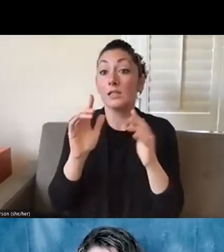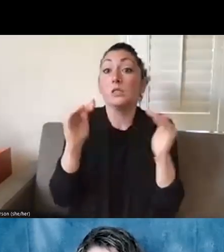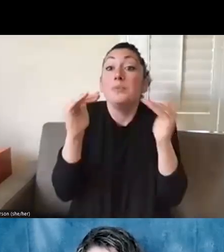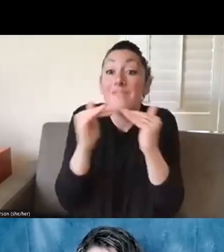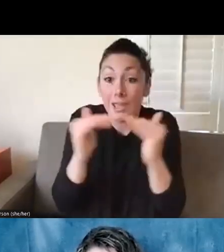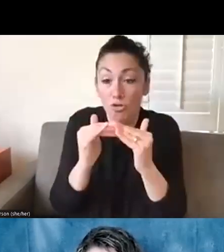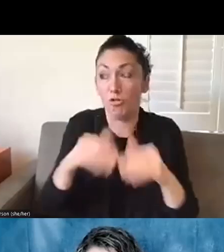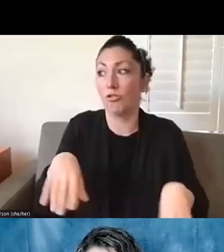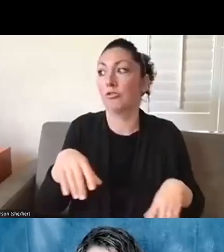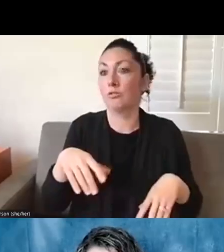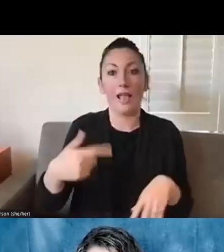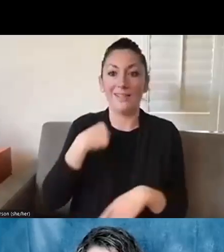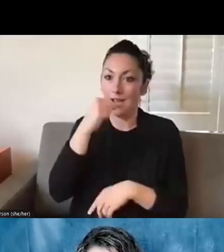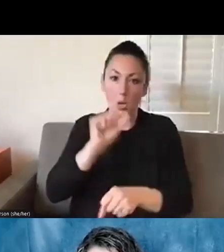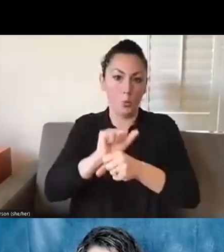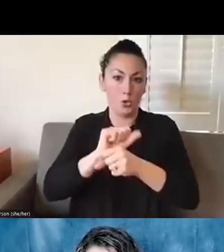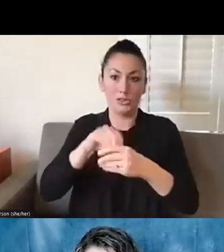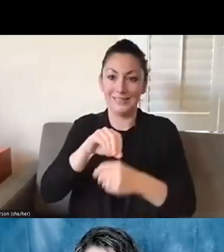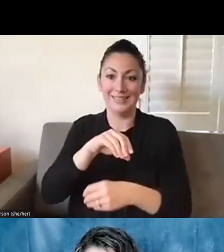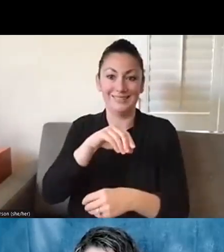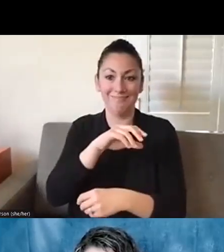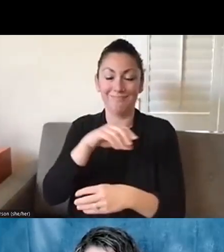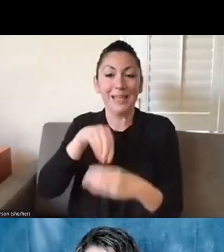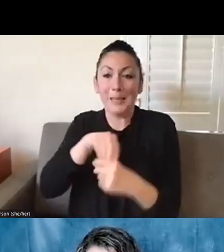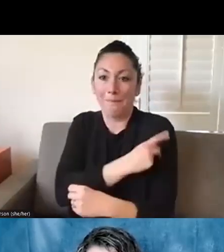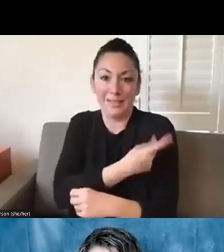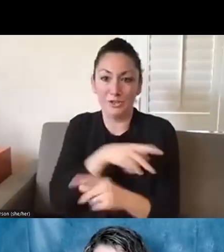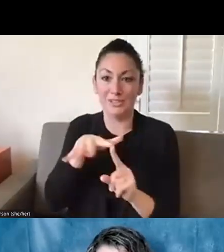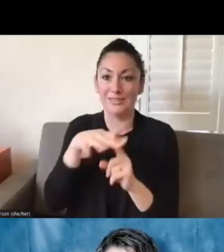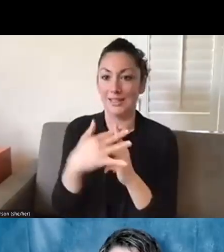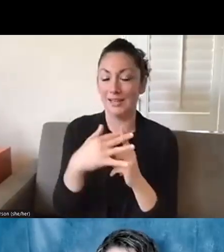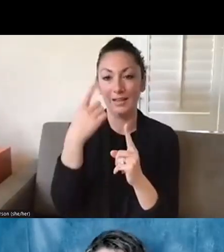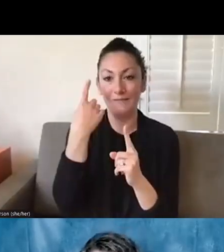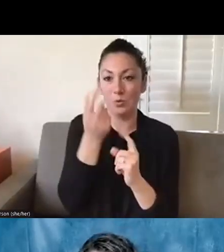through their journey and recovery journey. To be fair, I don't work inpatient,